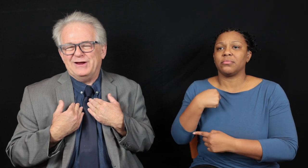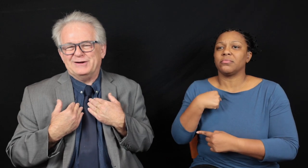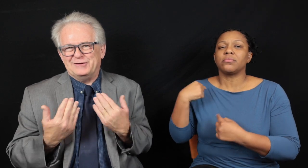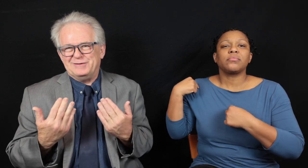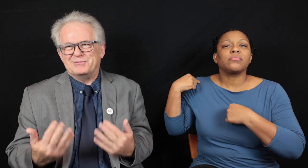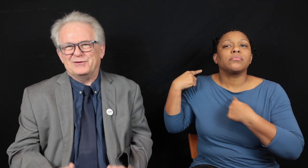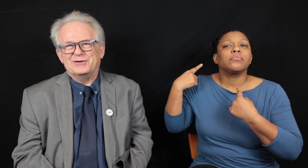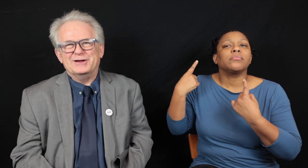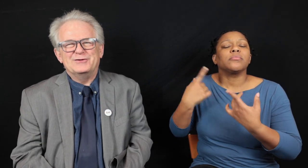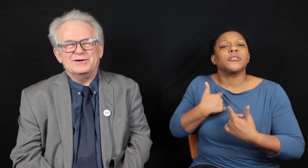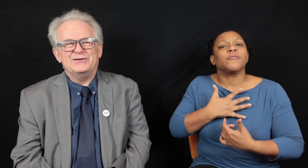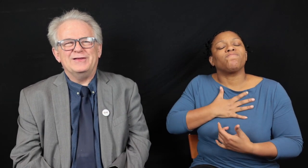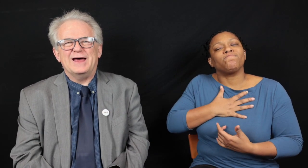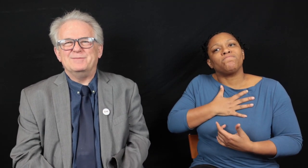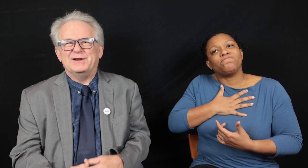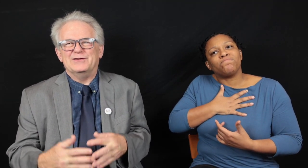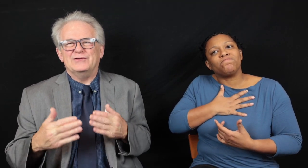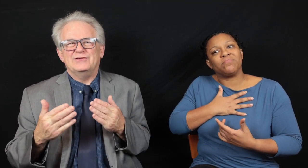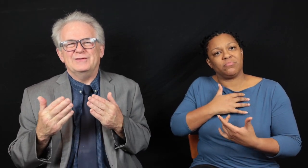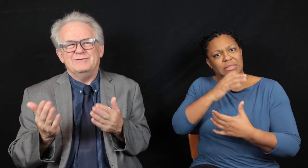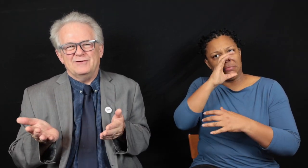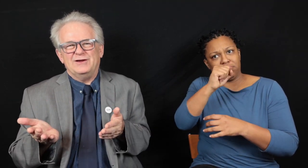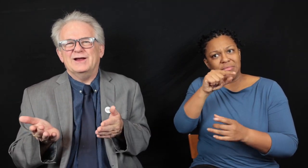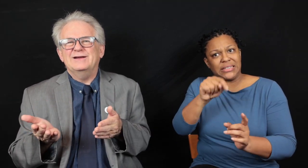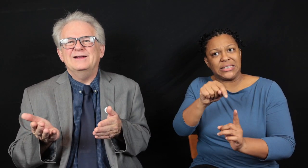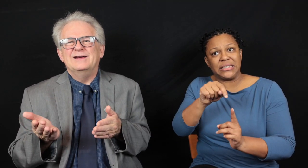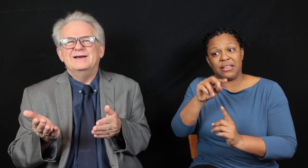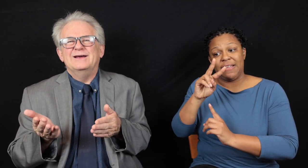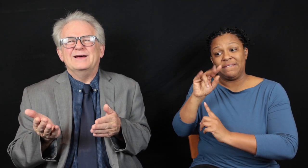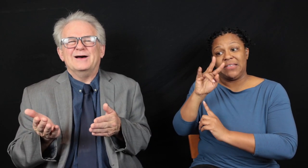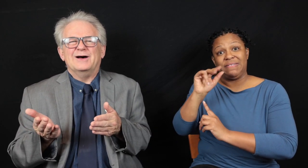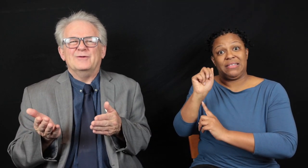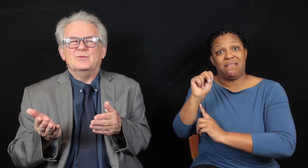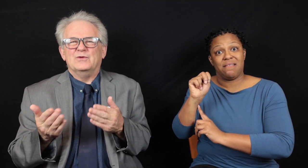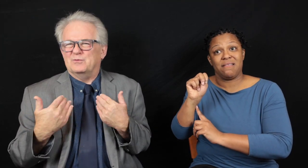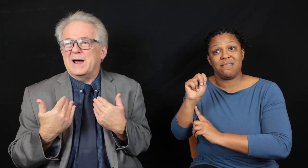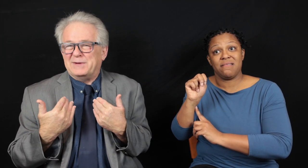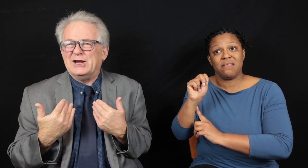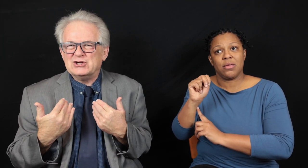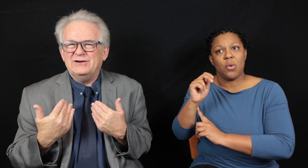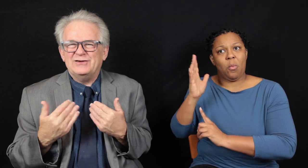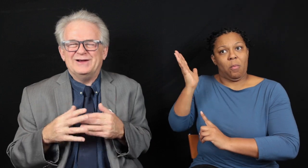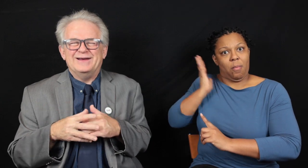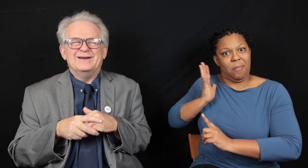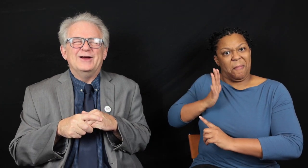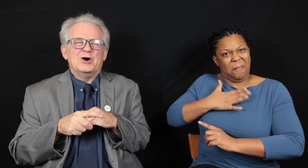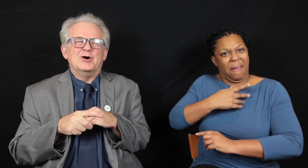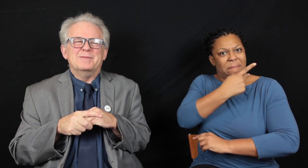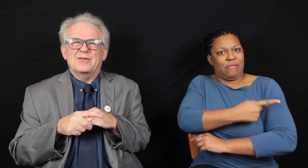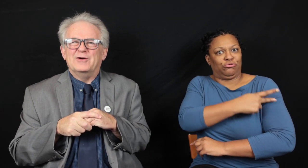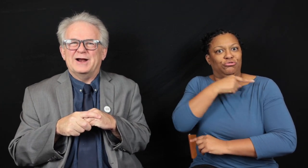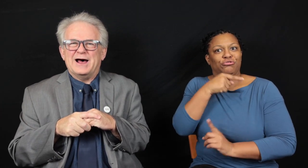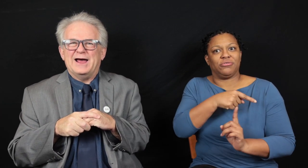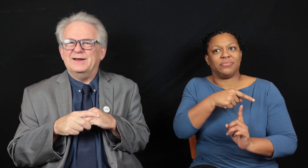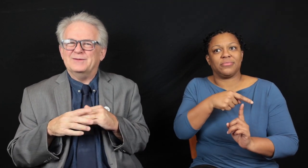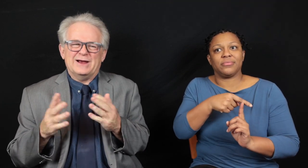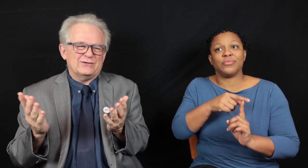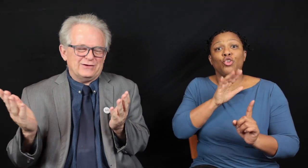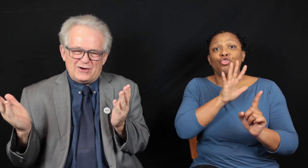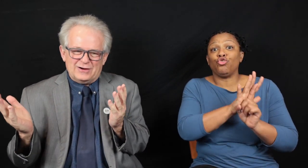taken a deep personal interest in that because Vivian was my patient. Her mother and I actually